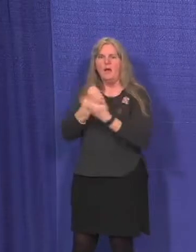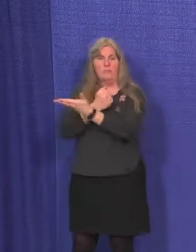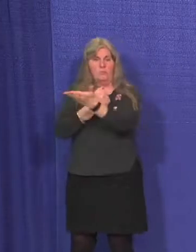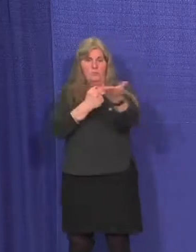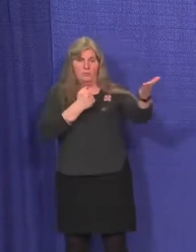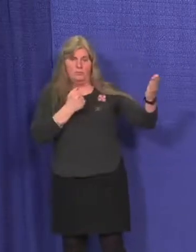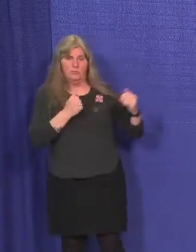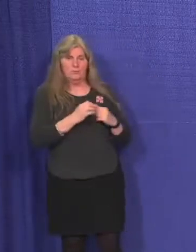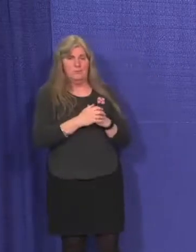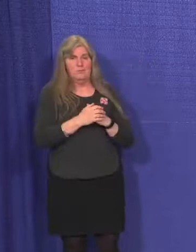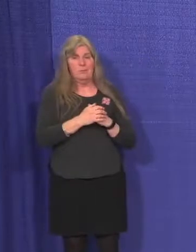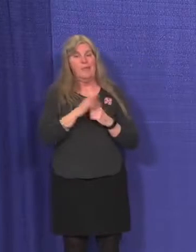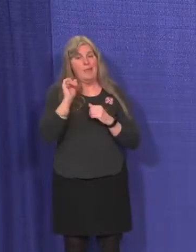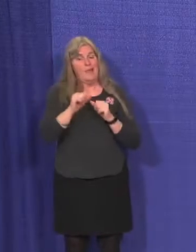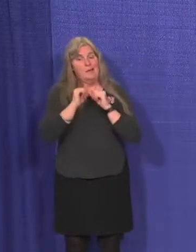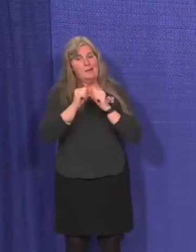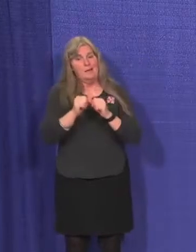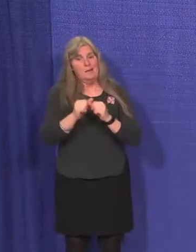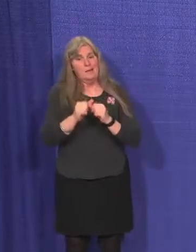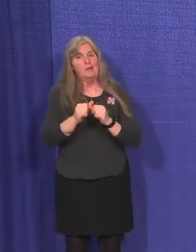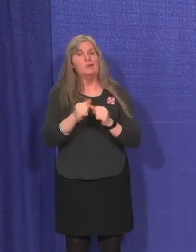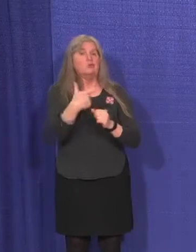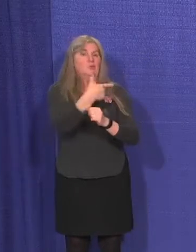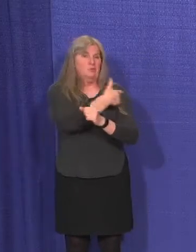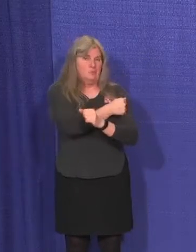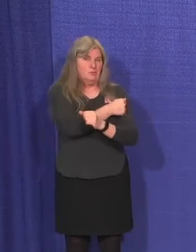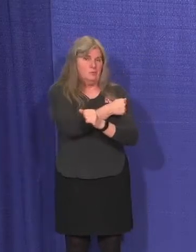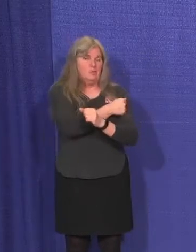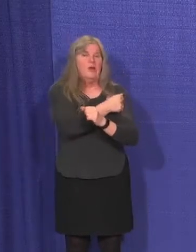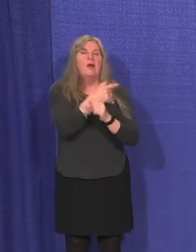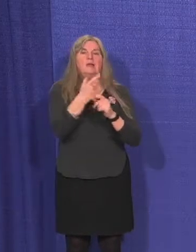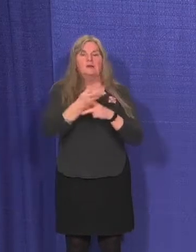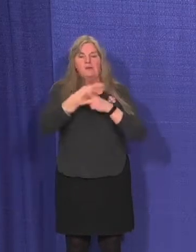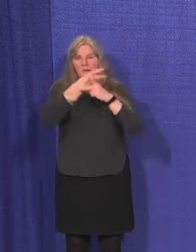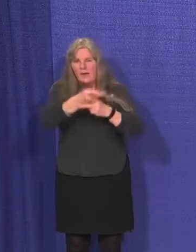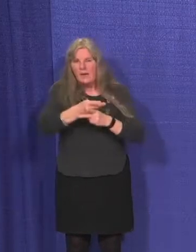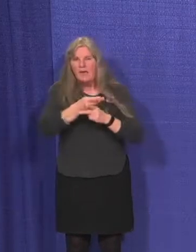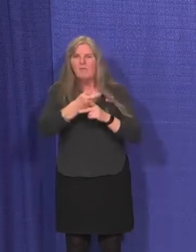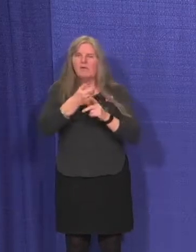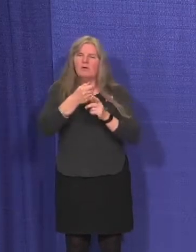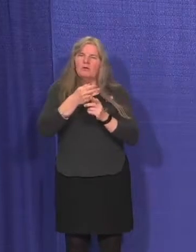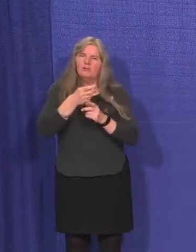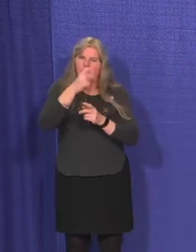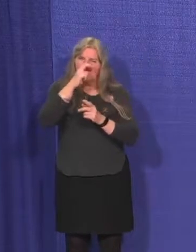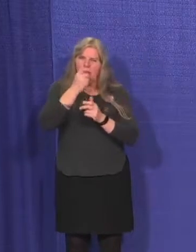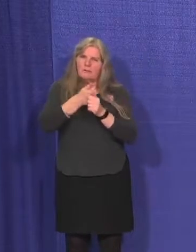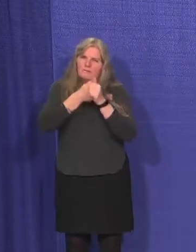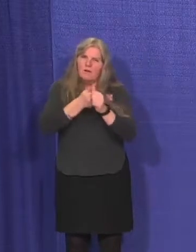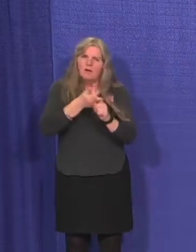Stay with us and we will see change shortly.